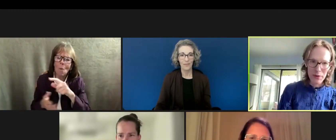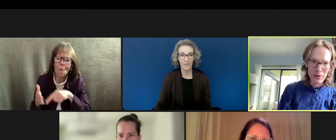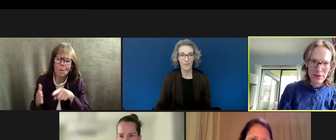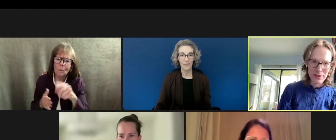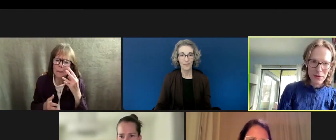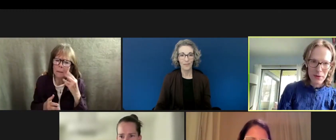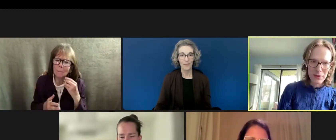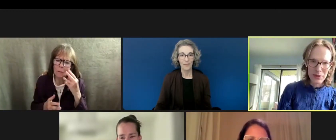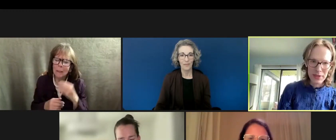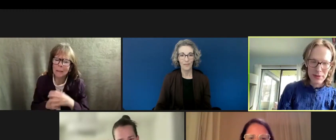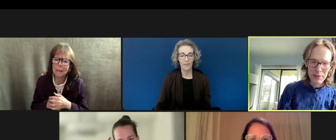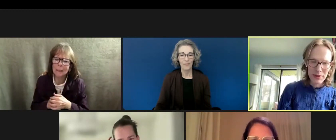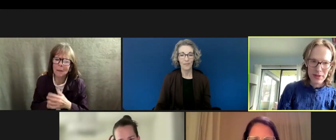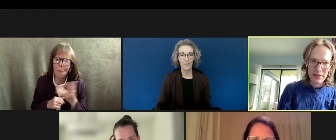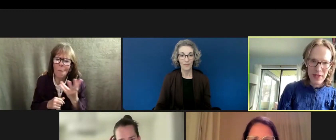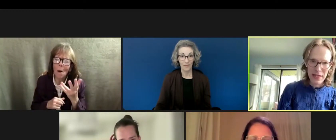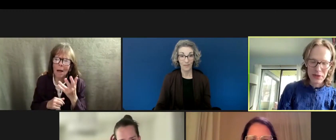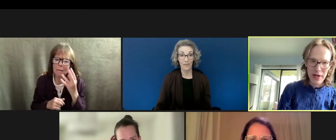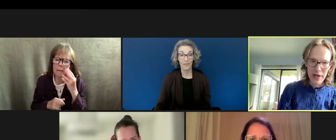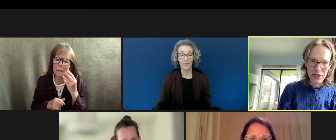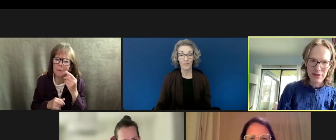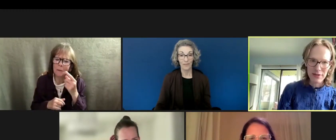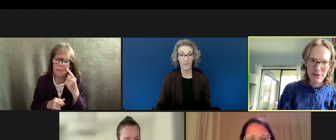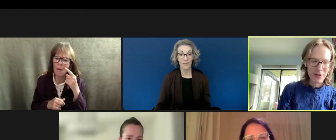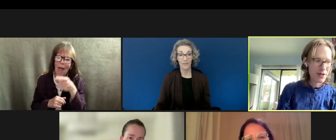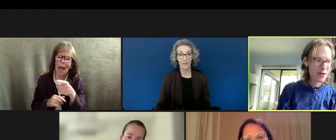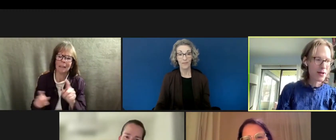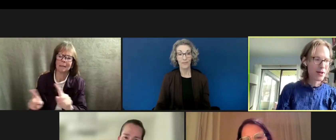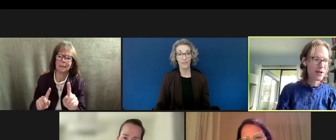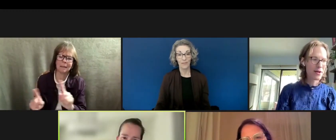What was your experience about interaction?